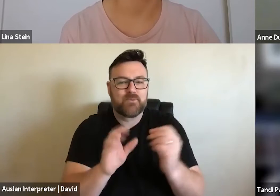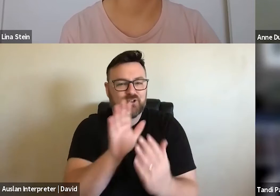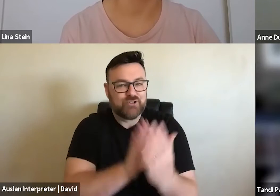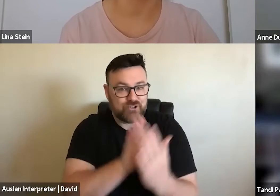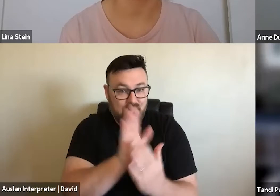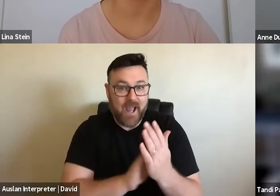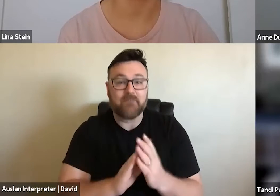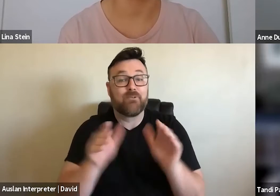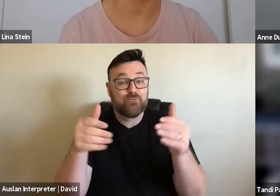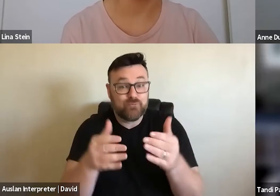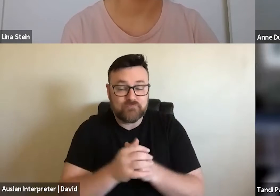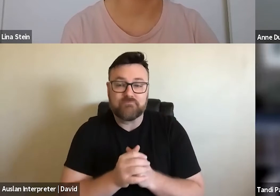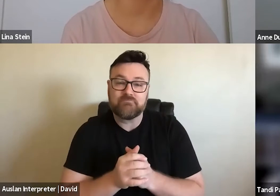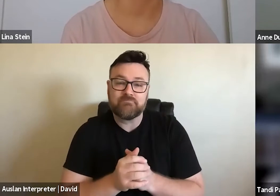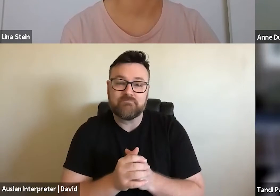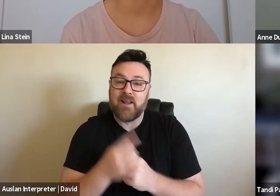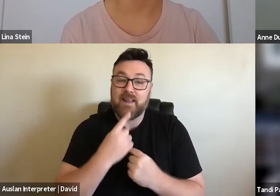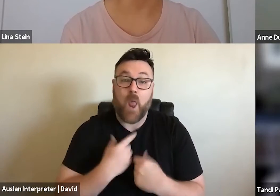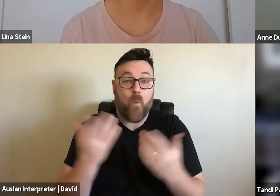and tell us where you are today.